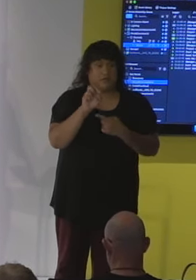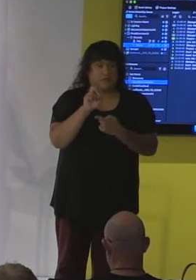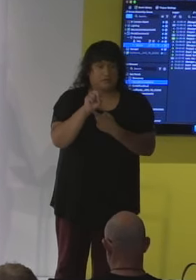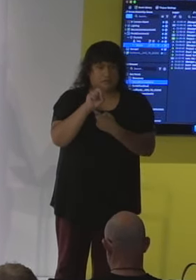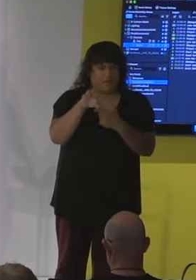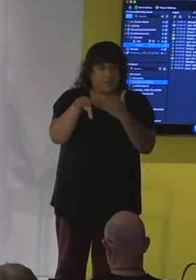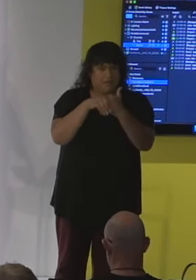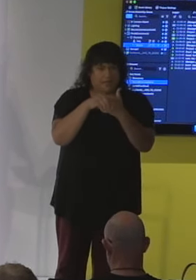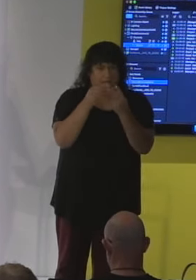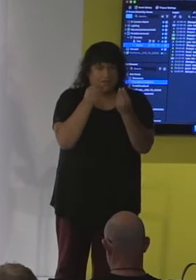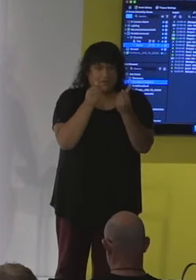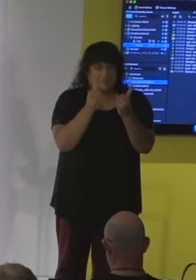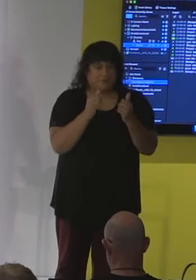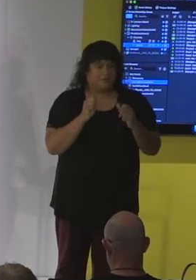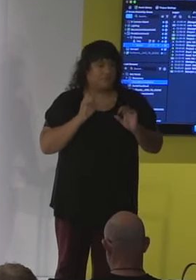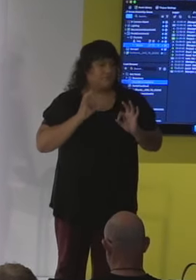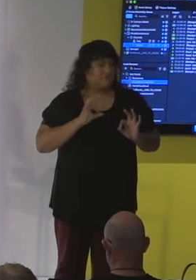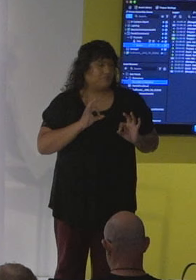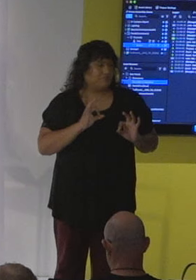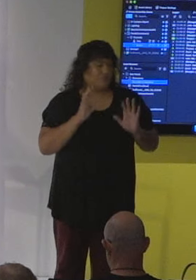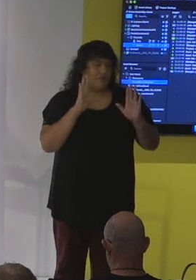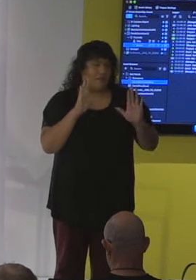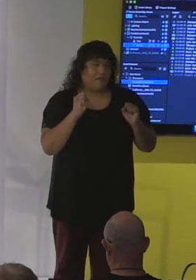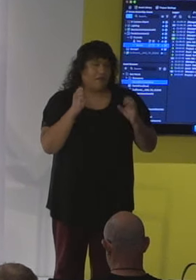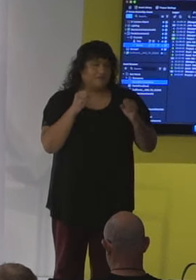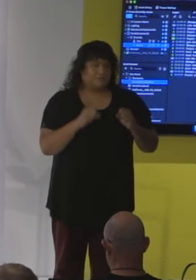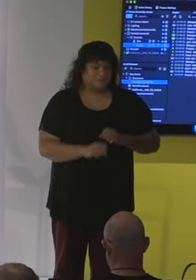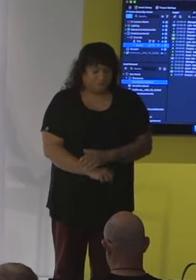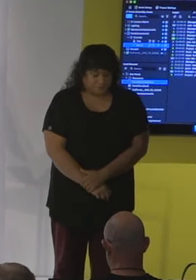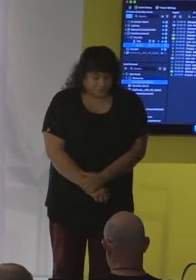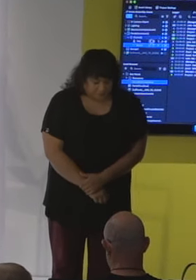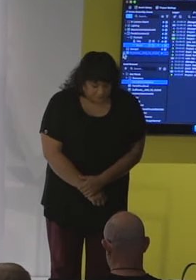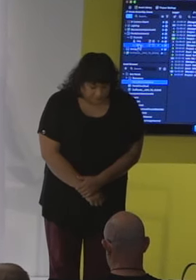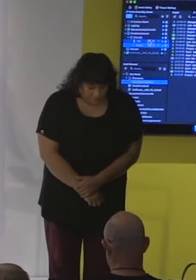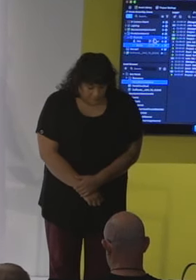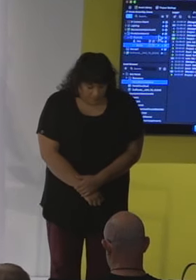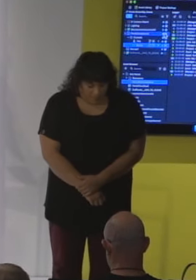Okay, great. Awesome. So, now, let's go back